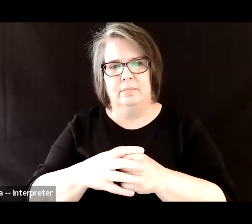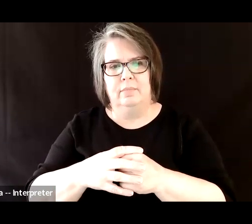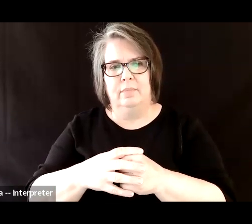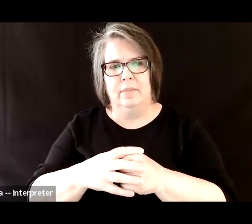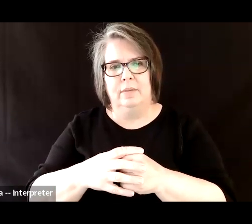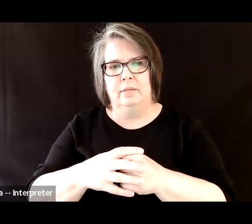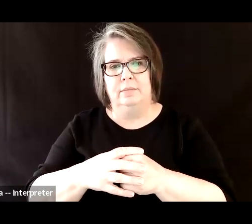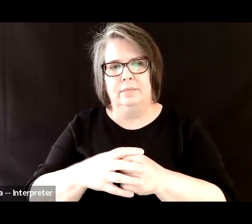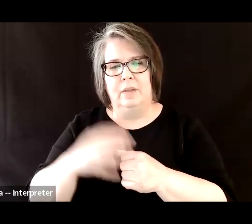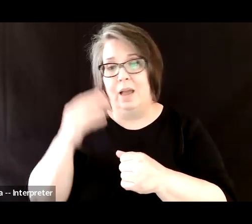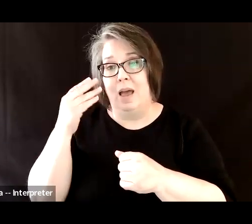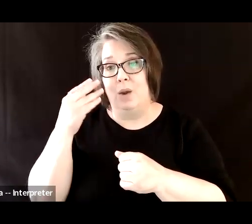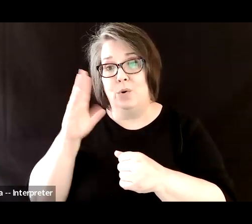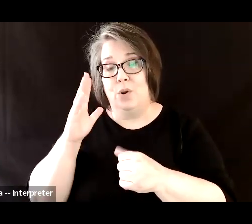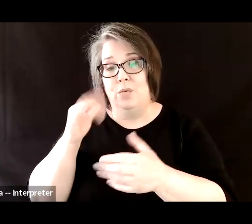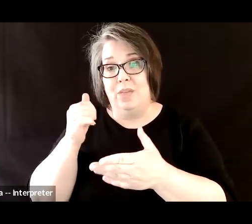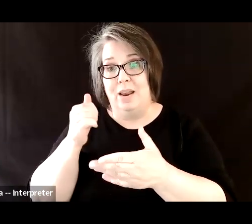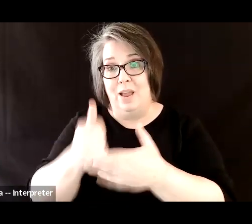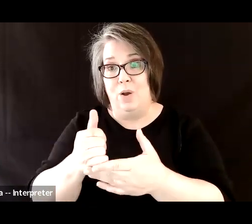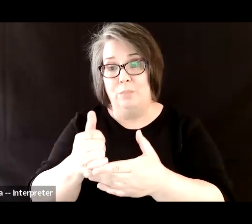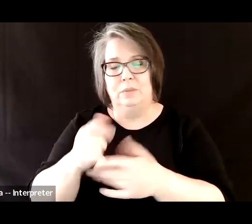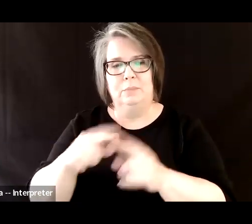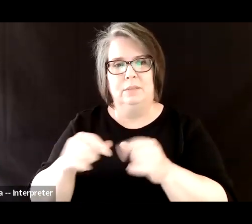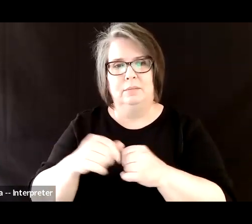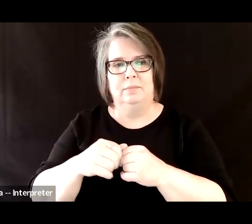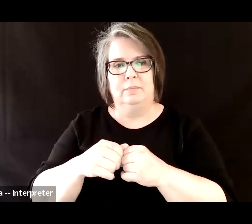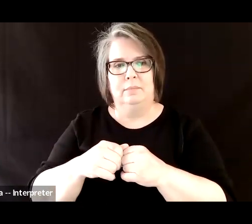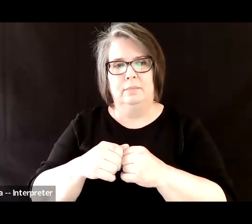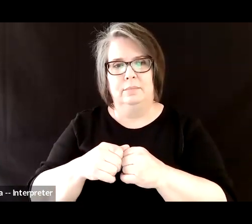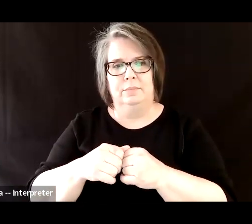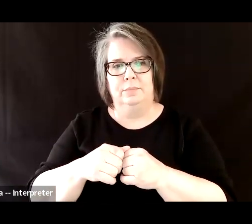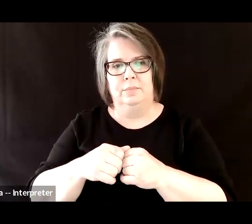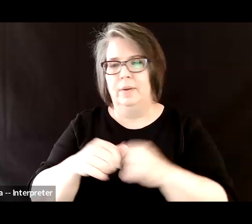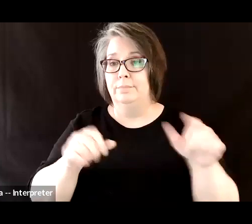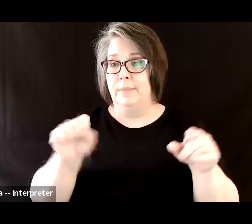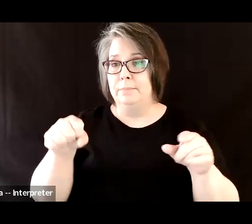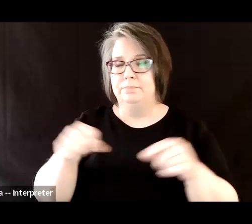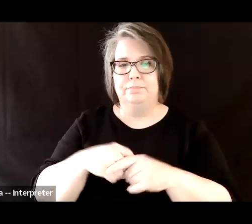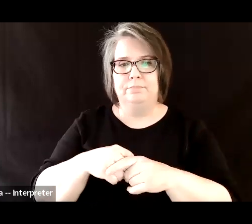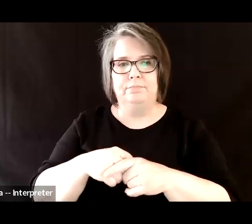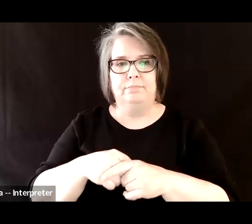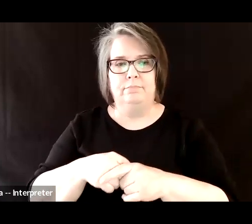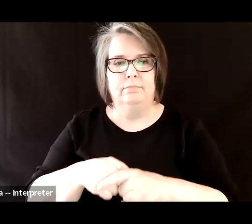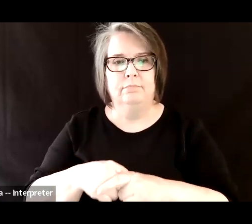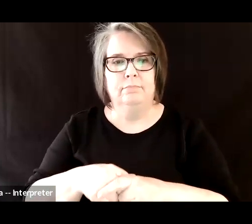I don't know if that is a helpful description at all but . >> Yeah, you are exactly right.